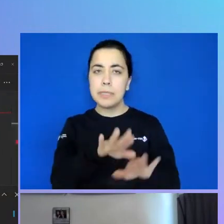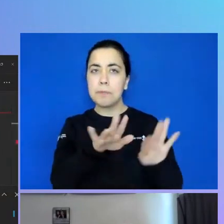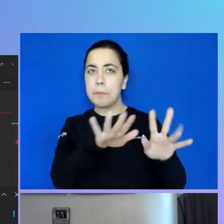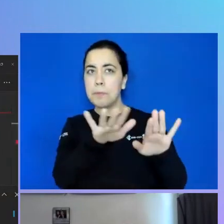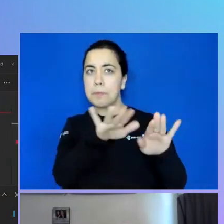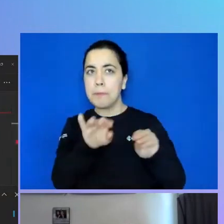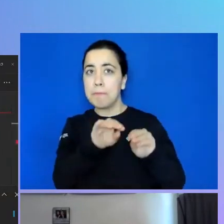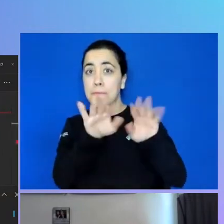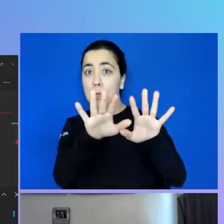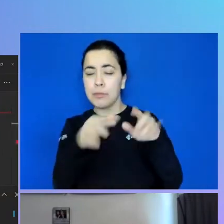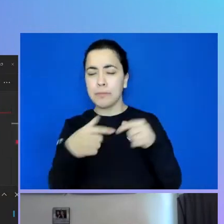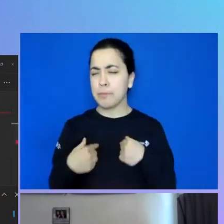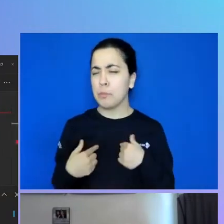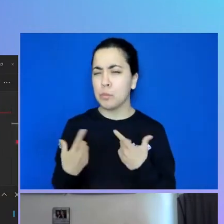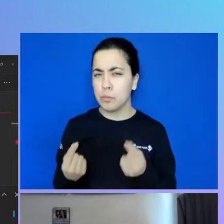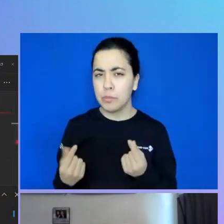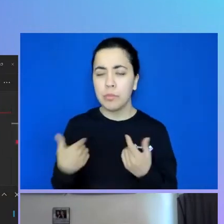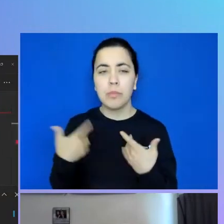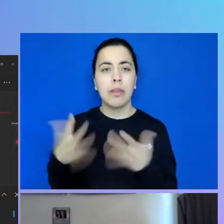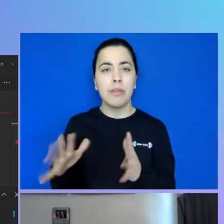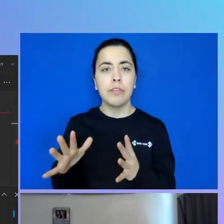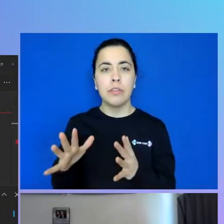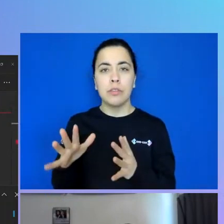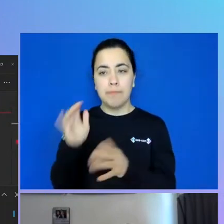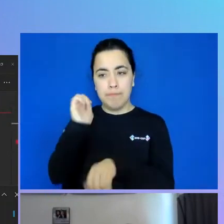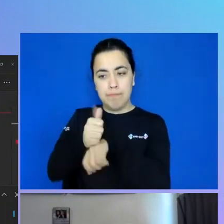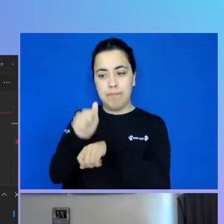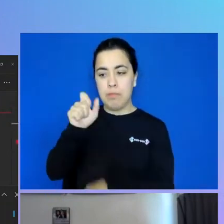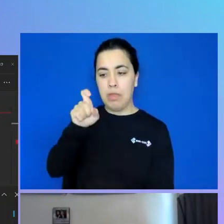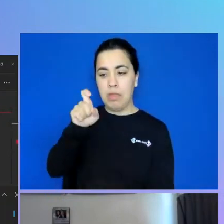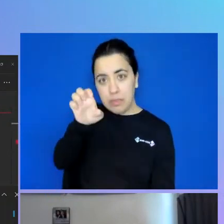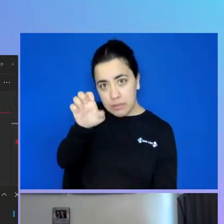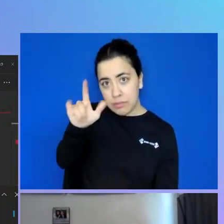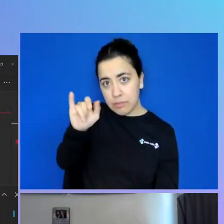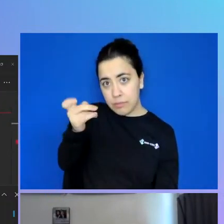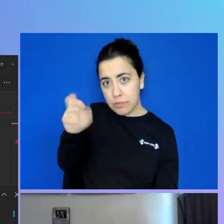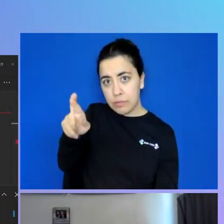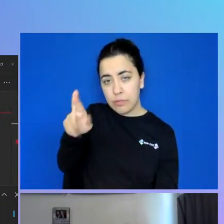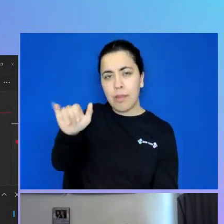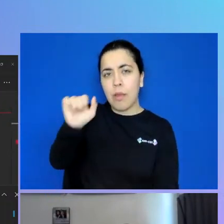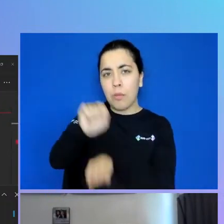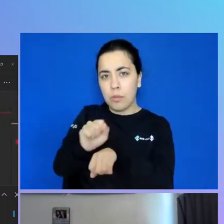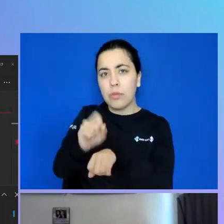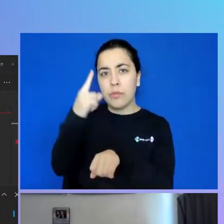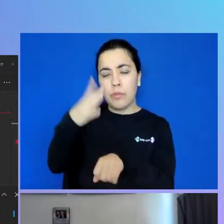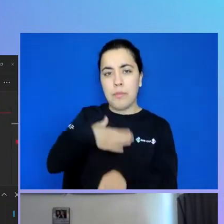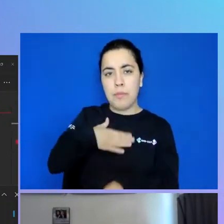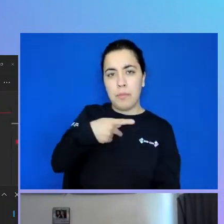What I have done is I have configured AKS linter to also work on my PR as a GitHub action. So every time I submit a